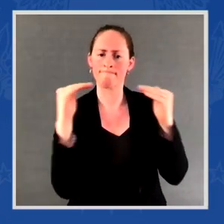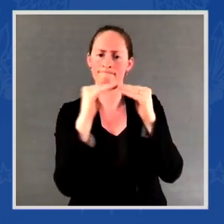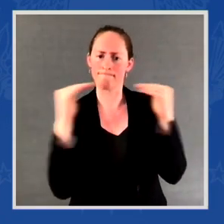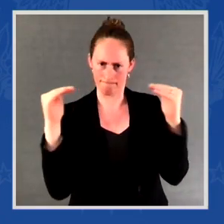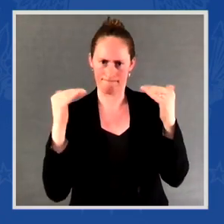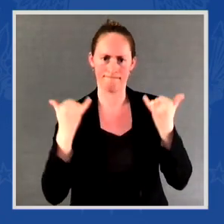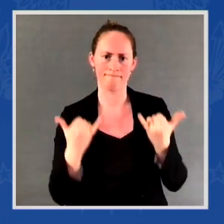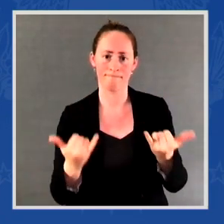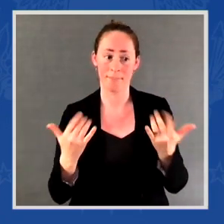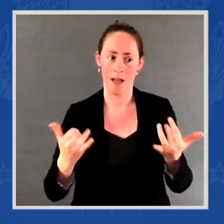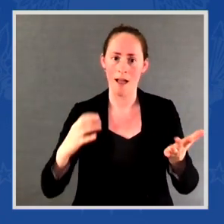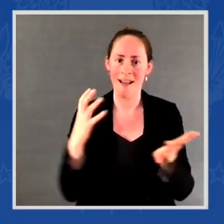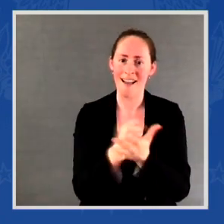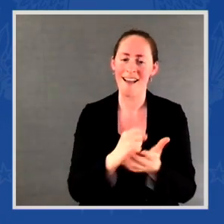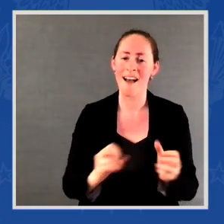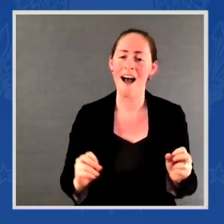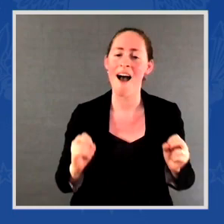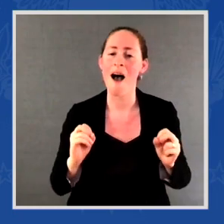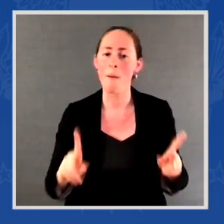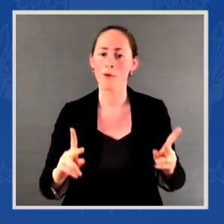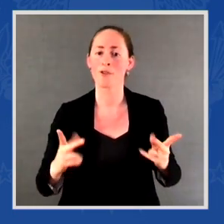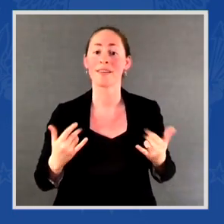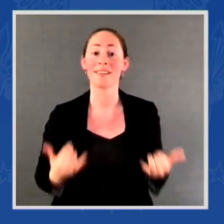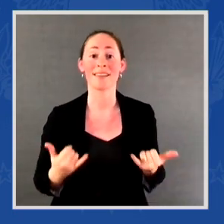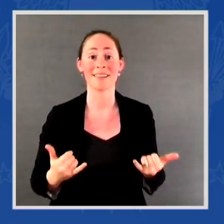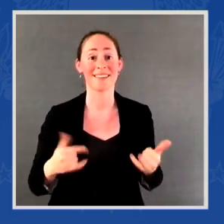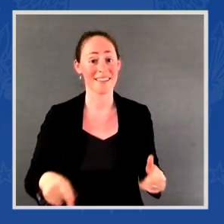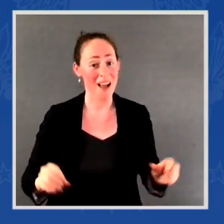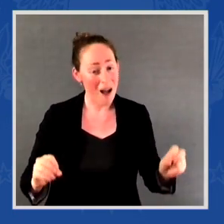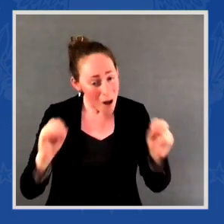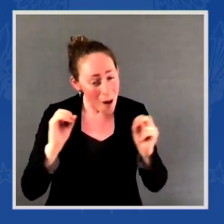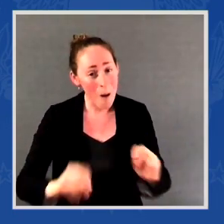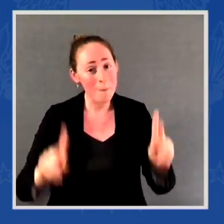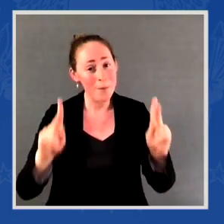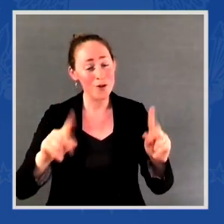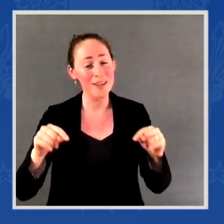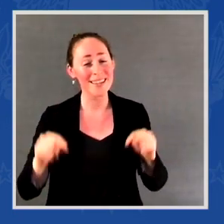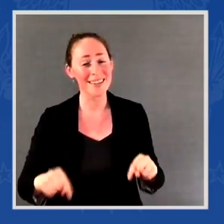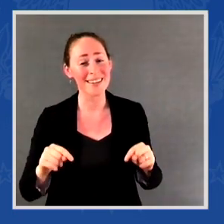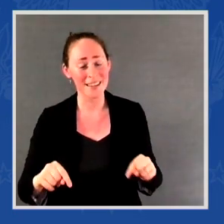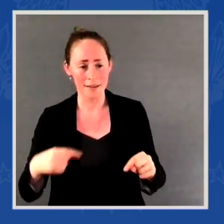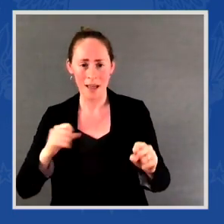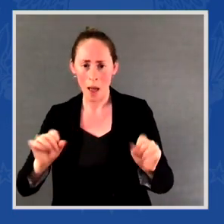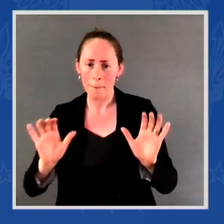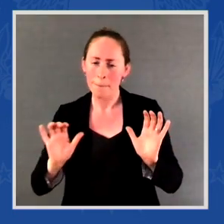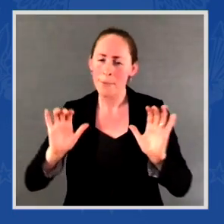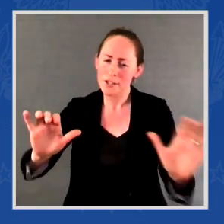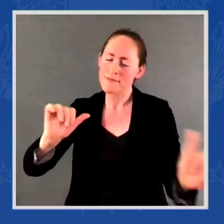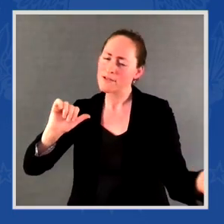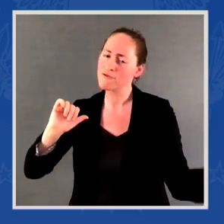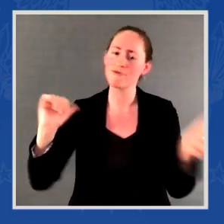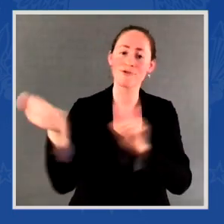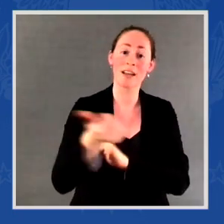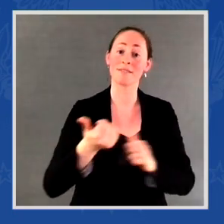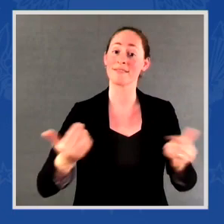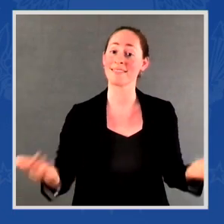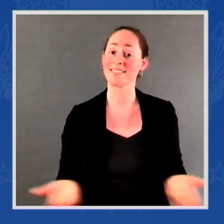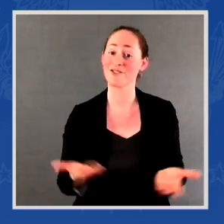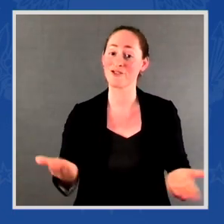we have a chance to make significant change in this country, and it's going to come from what you guys do.